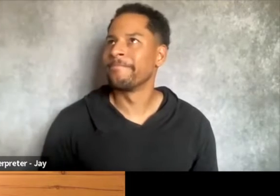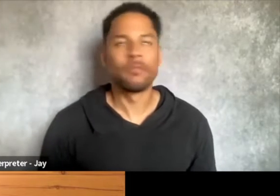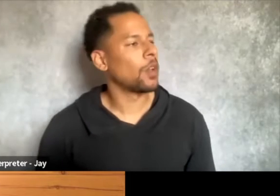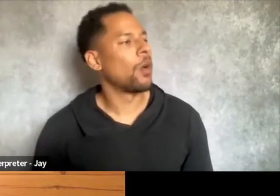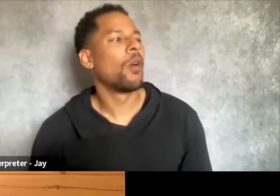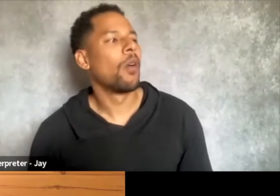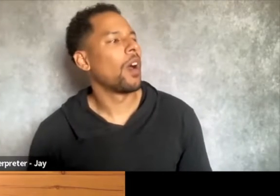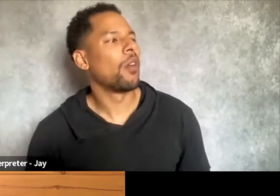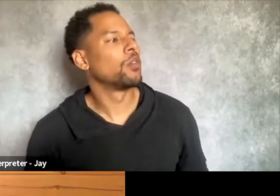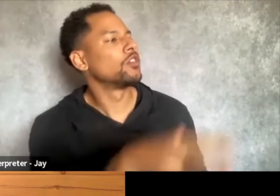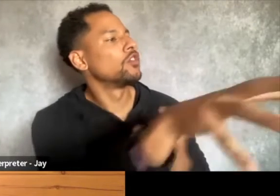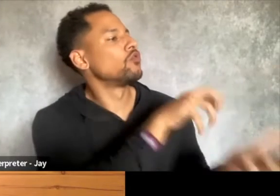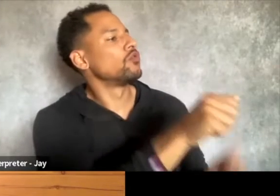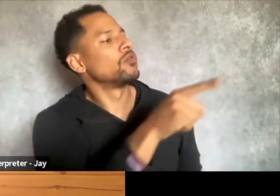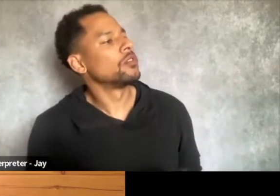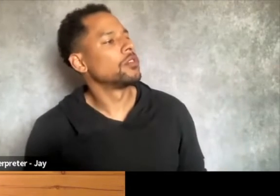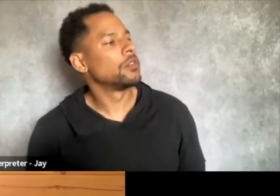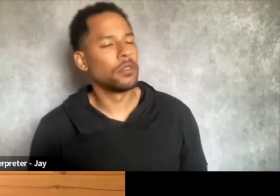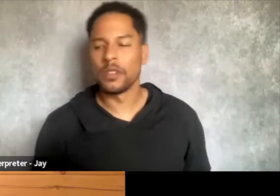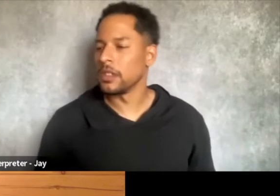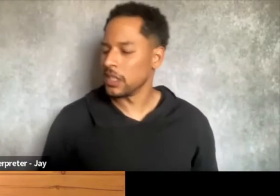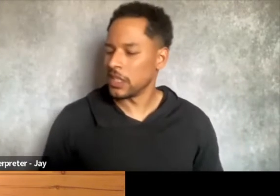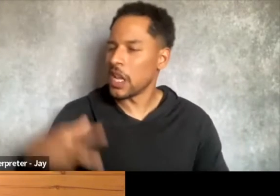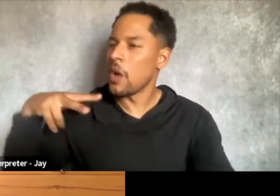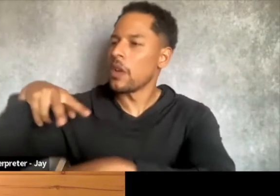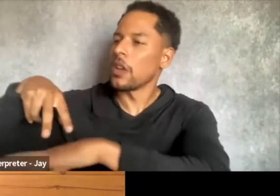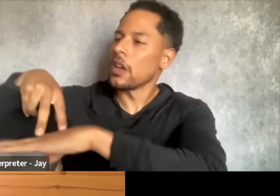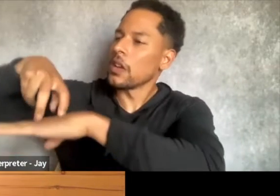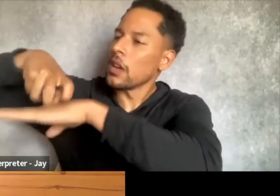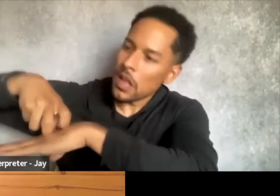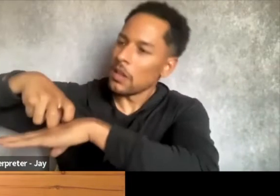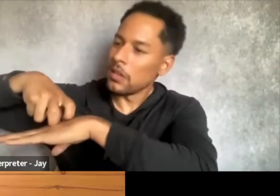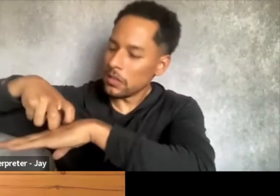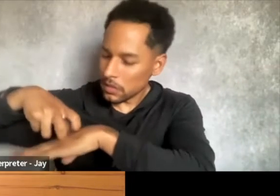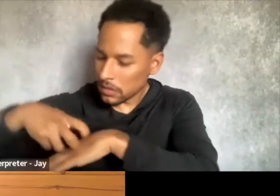And I would've gotten down on my knees and thanked you.